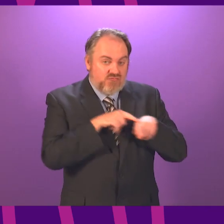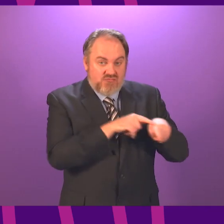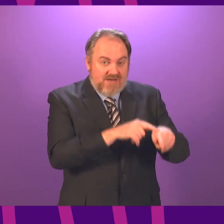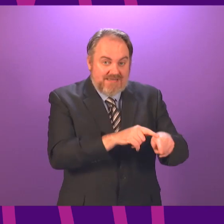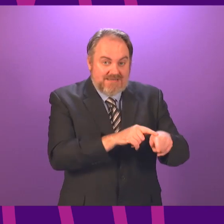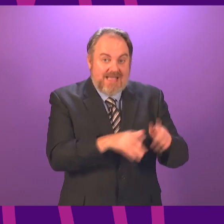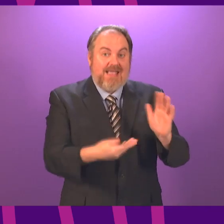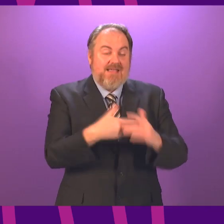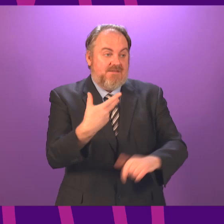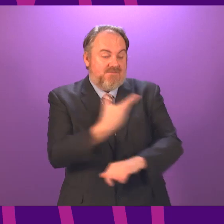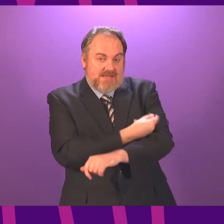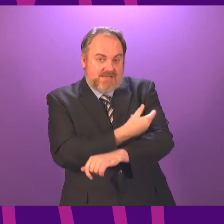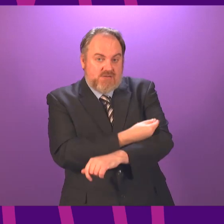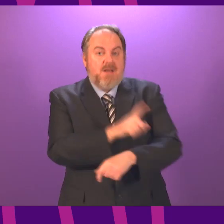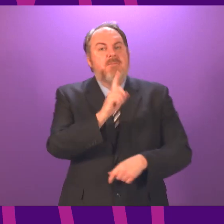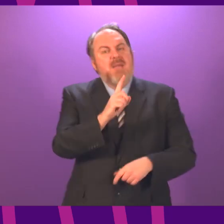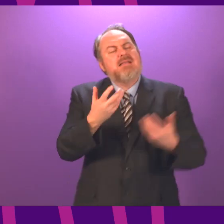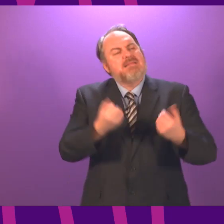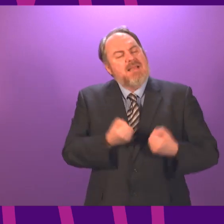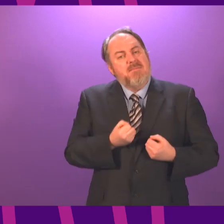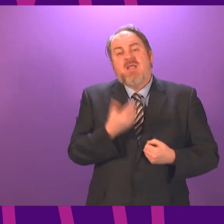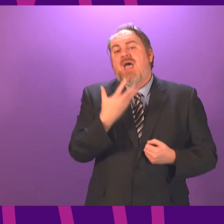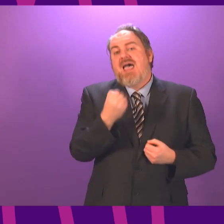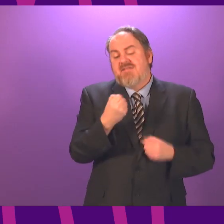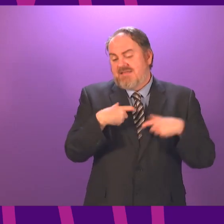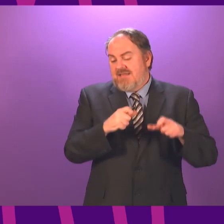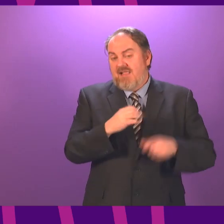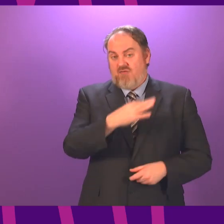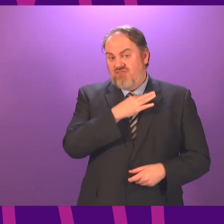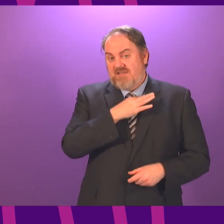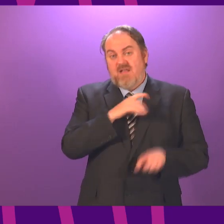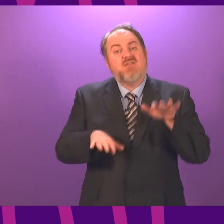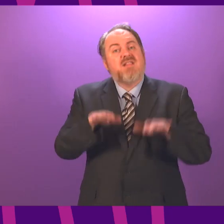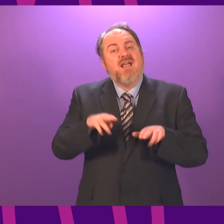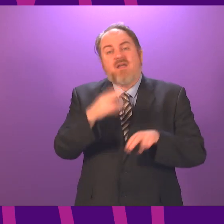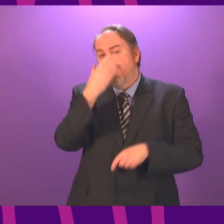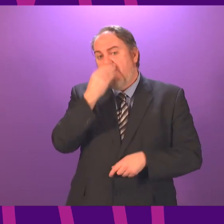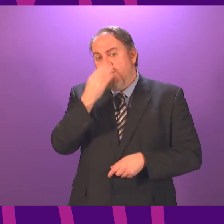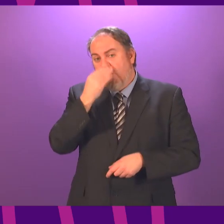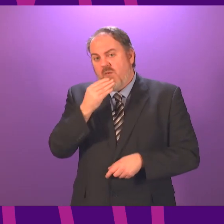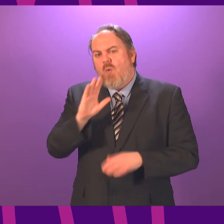there is some risk, as we do with flu each year, or is it elimination—zero Covid—and